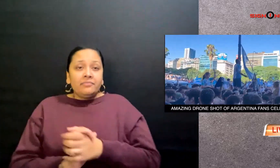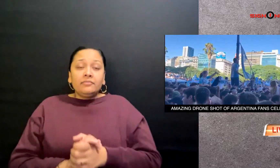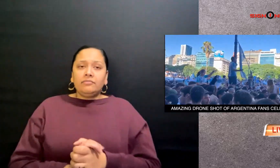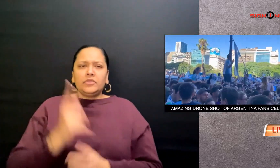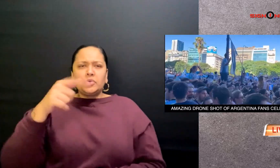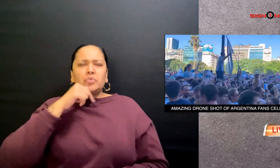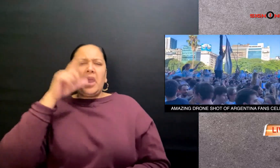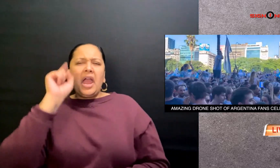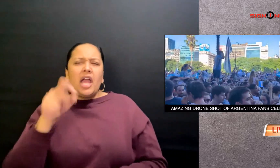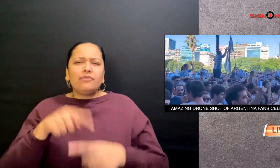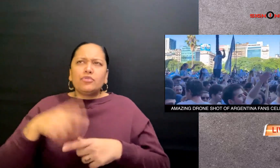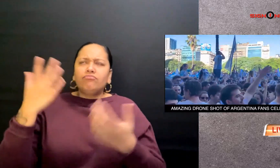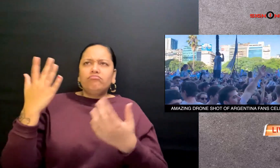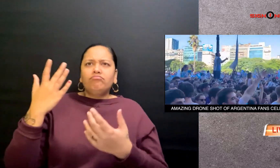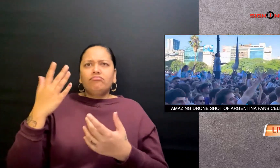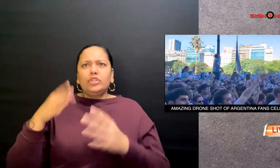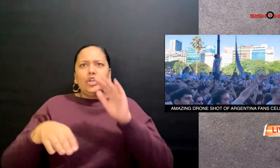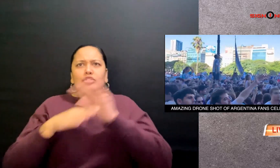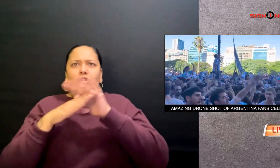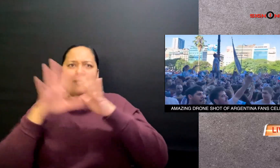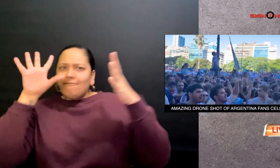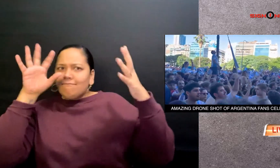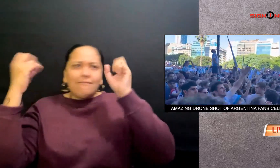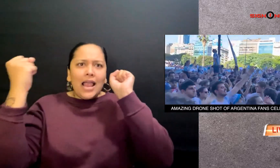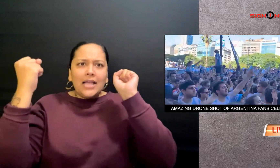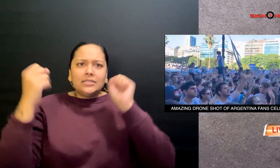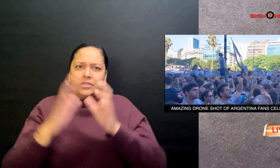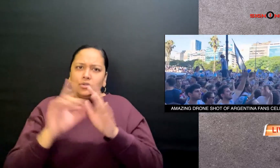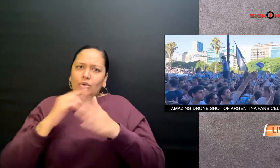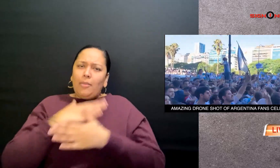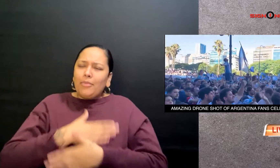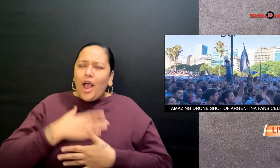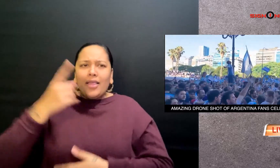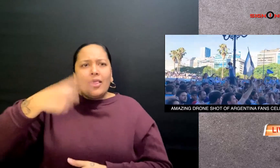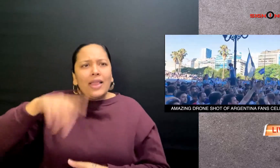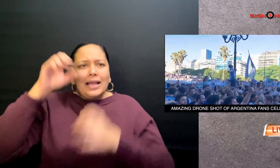but you don't have to be a soccer fan to appreciate these amazing images